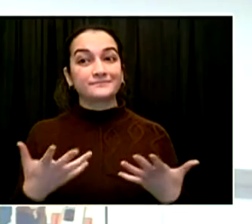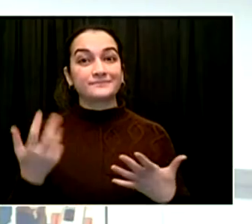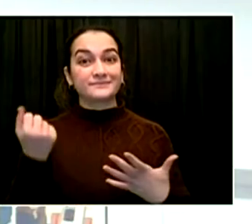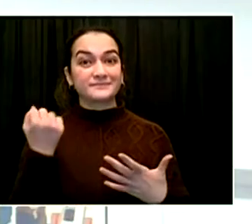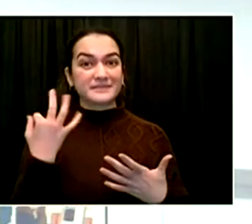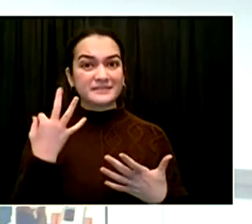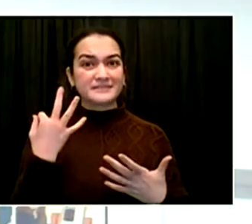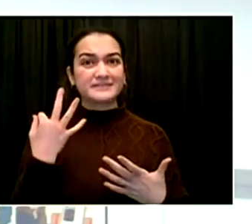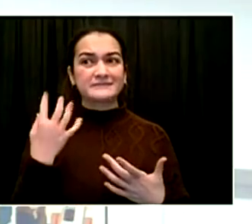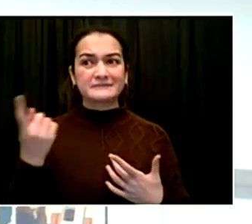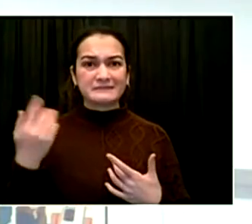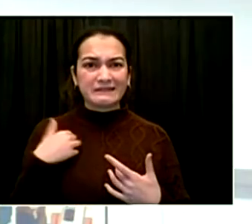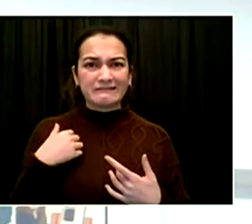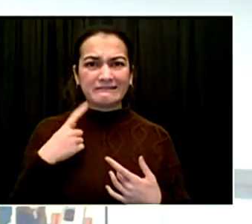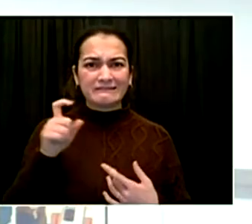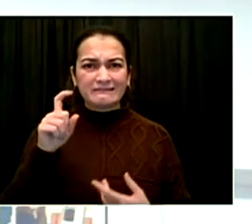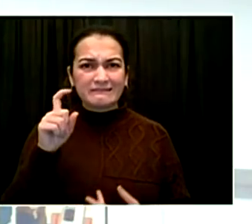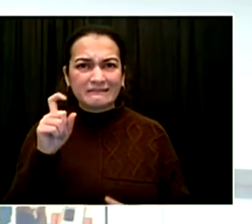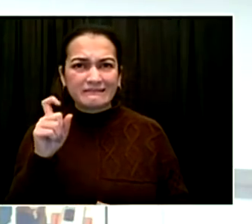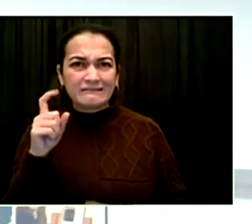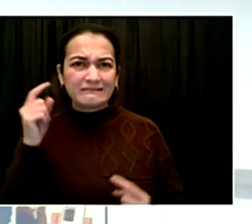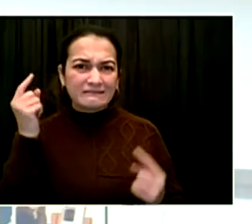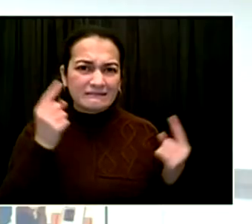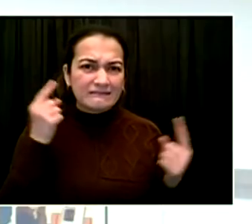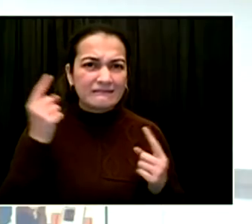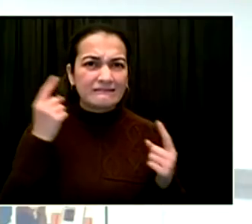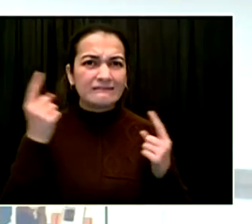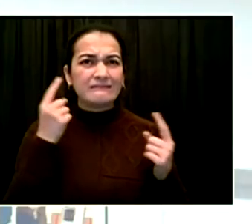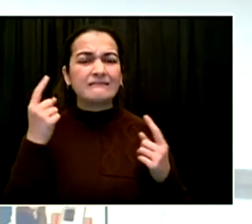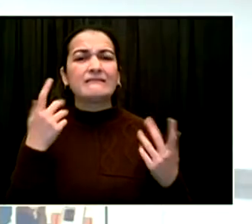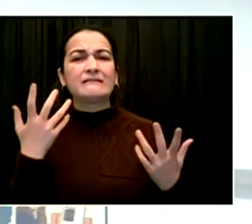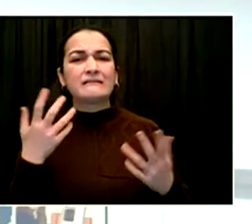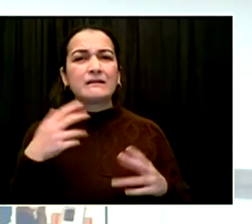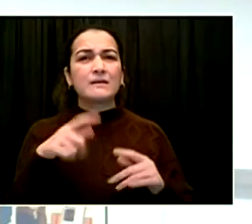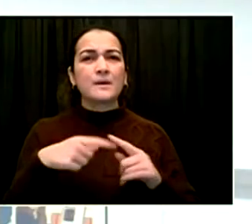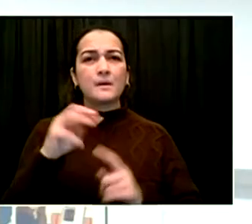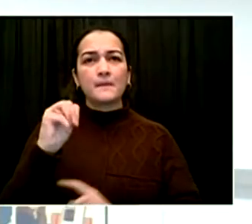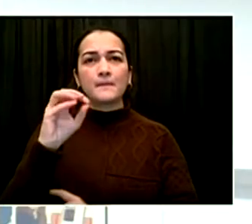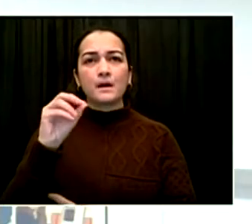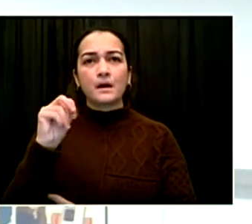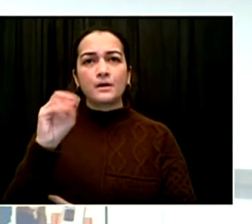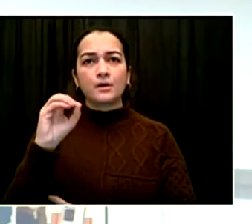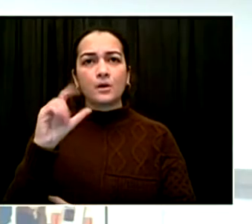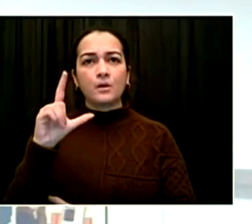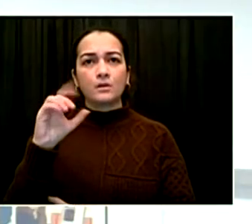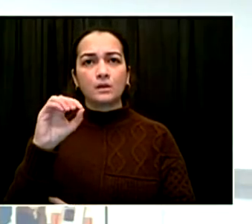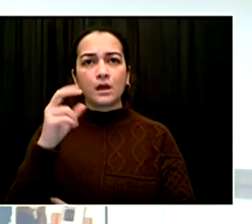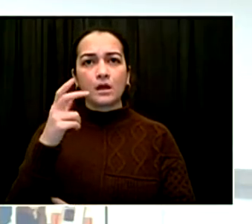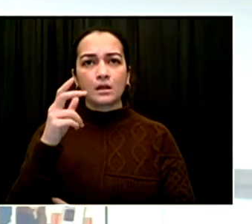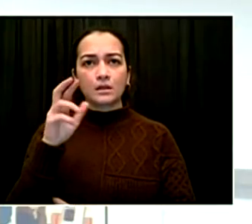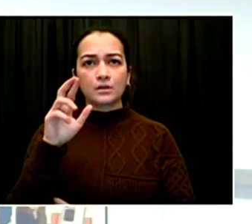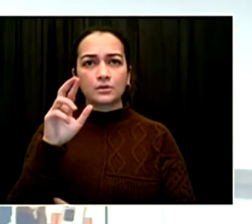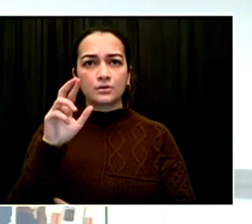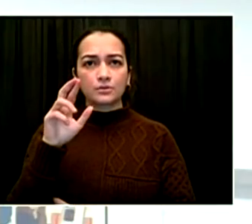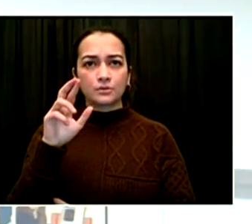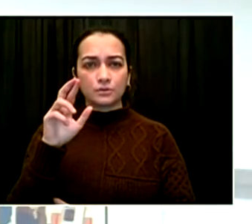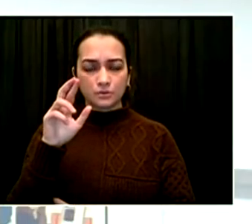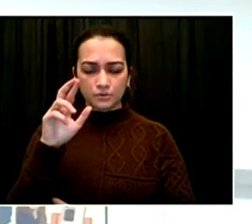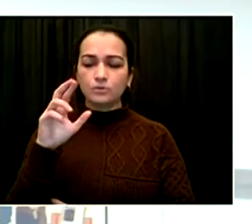IF ANYONE HAS A QUESTION